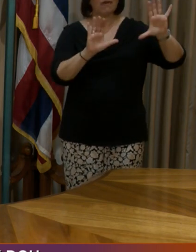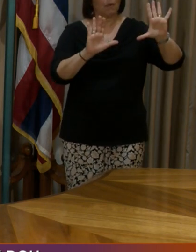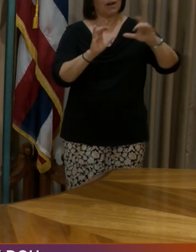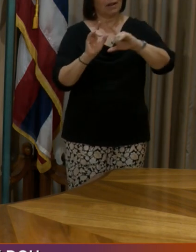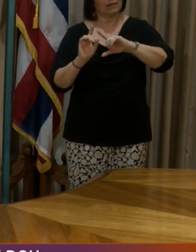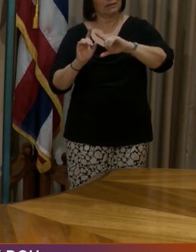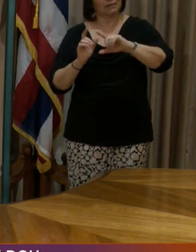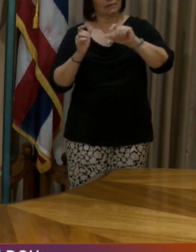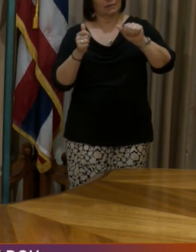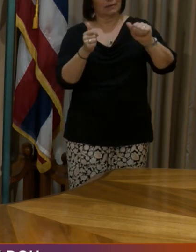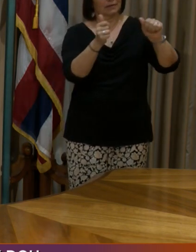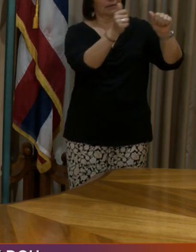AN ISLAND BASIS.